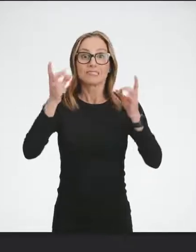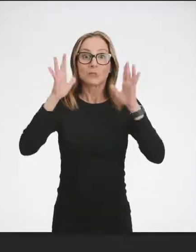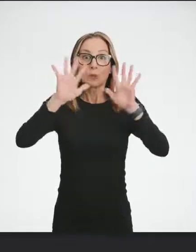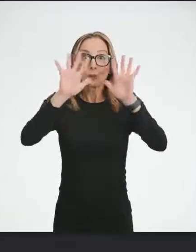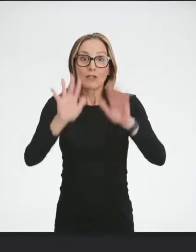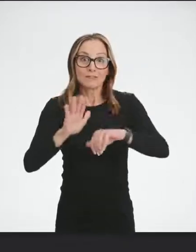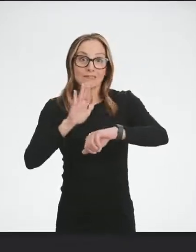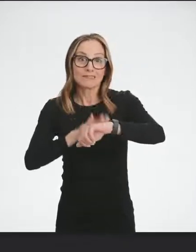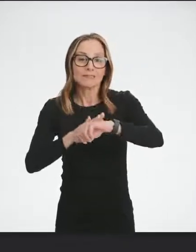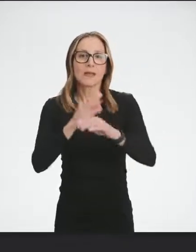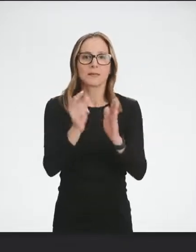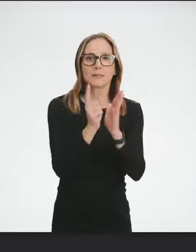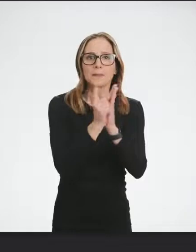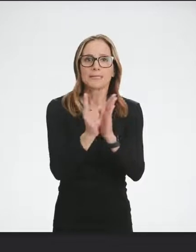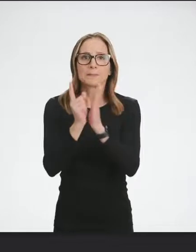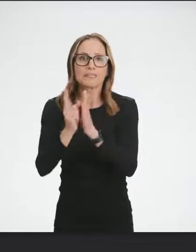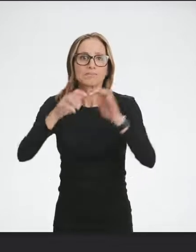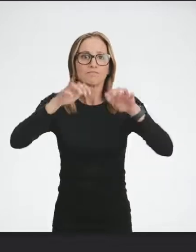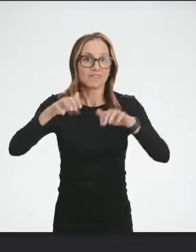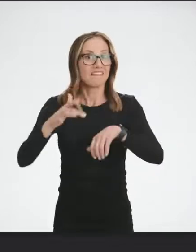countries around the world.